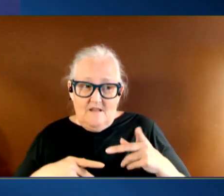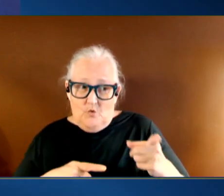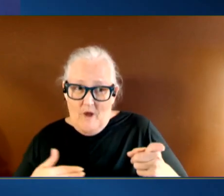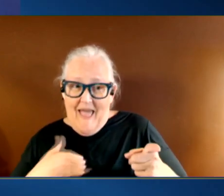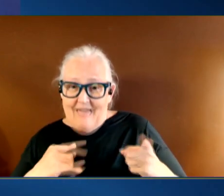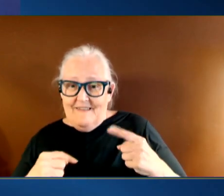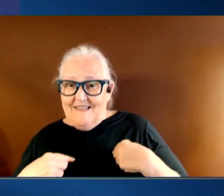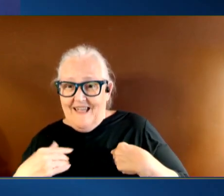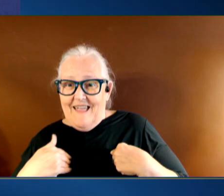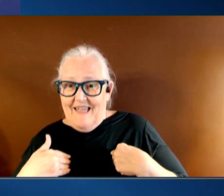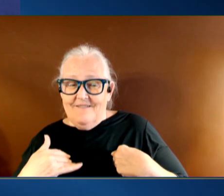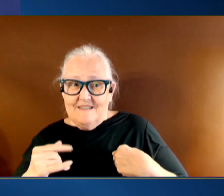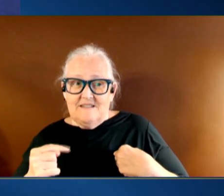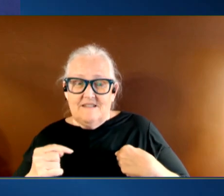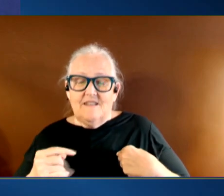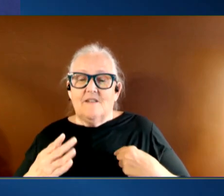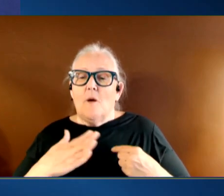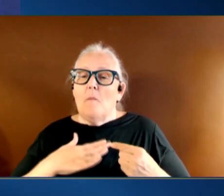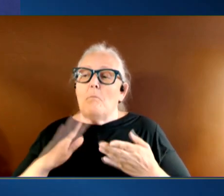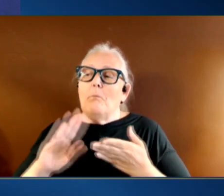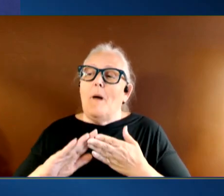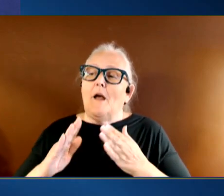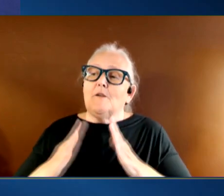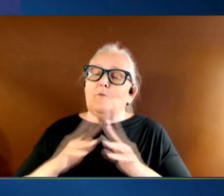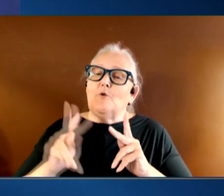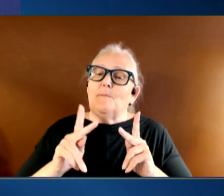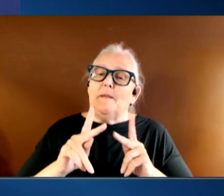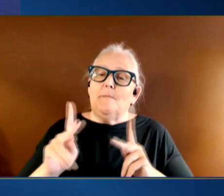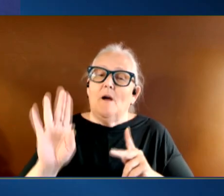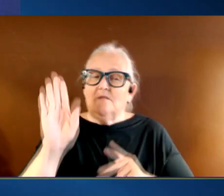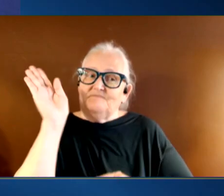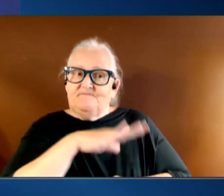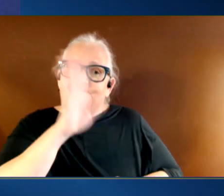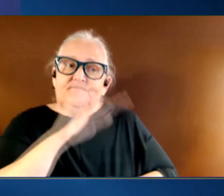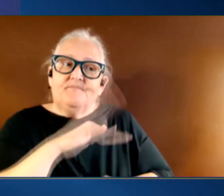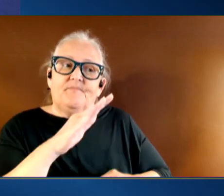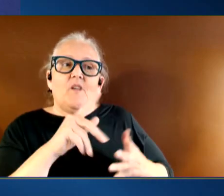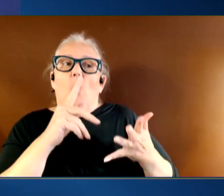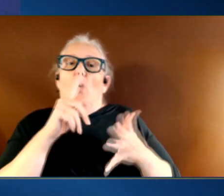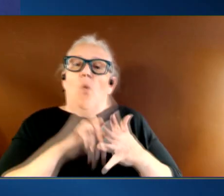of talked to me about what it's like to be a carer or to have the disease.